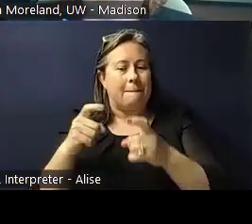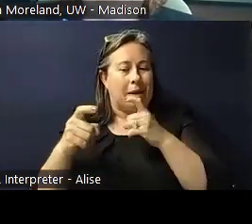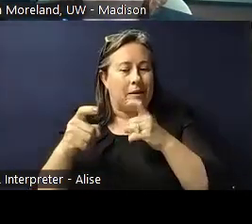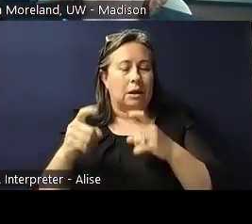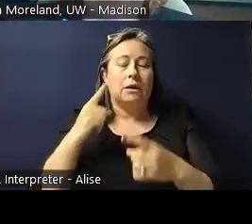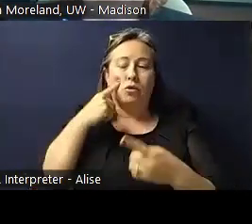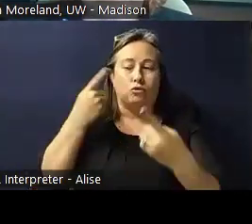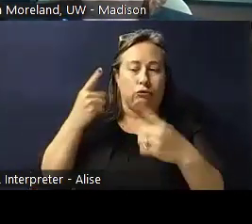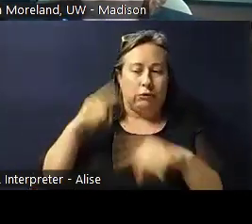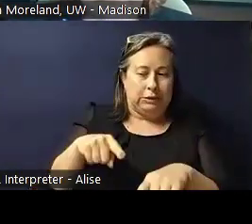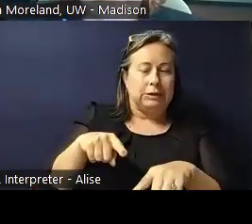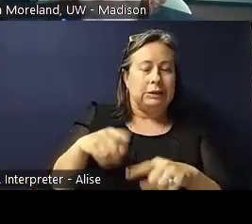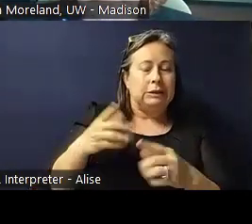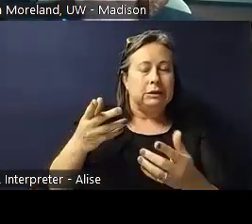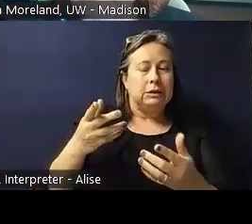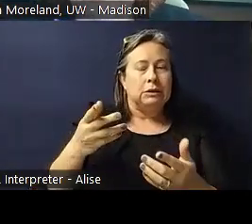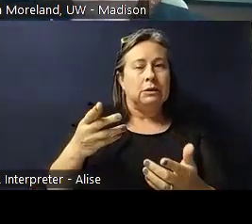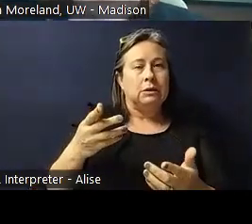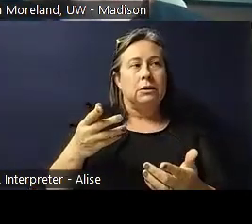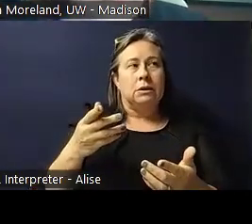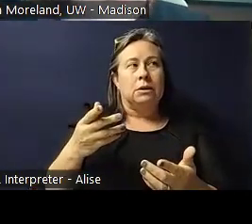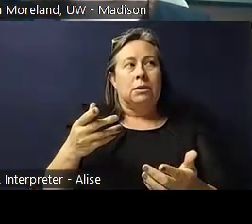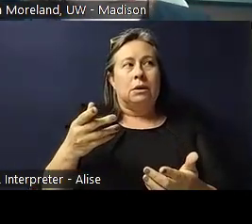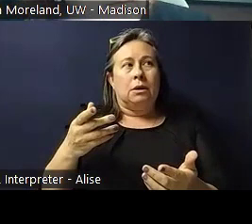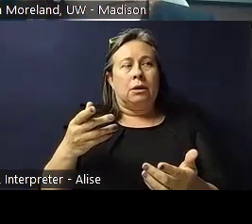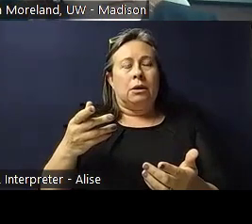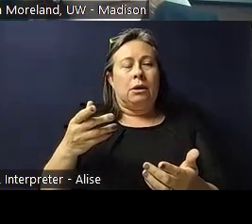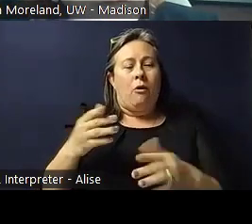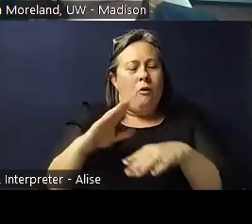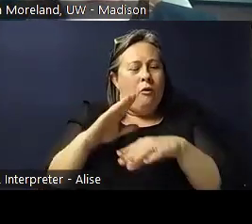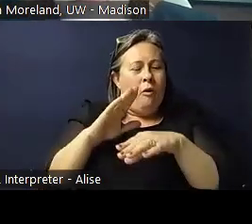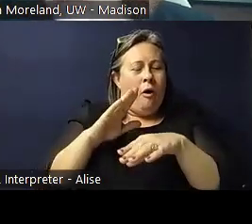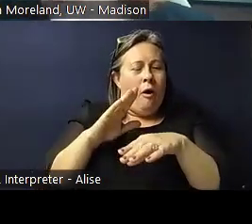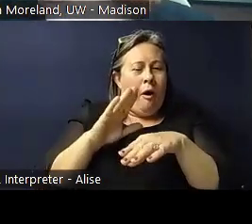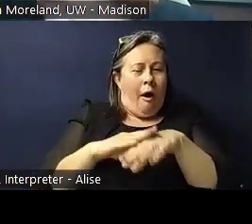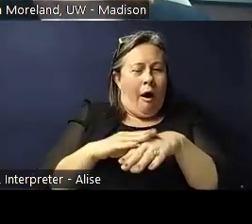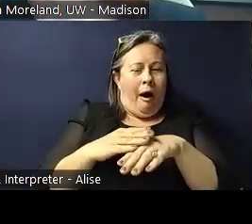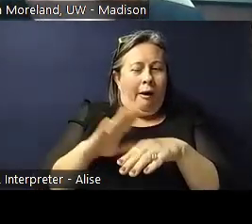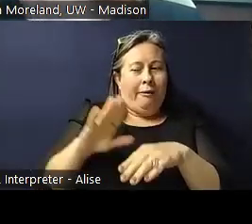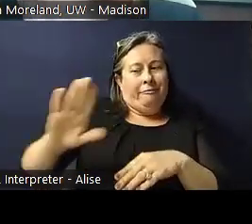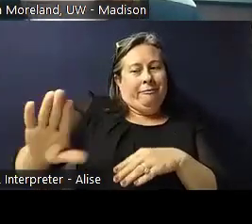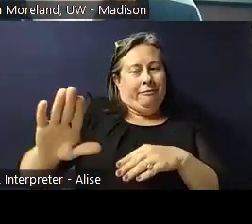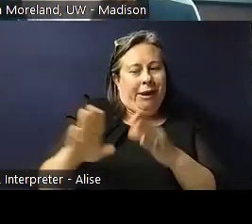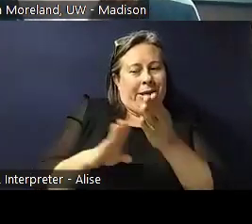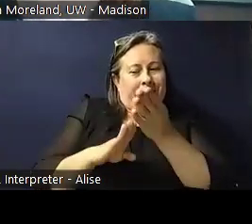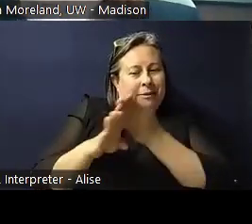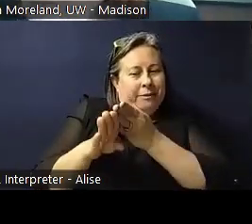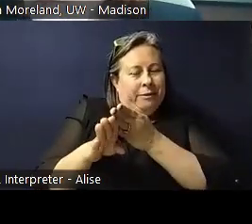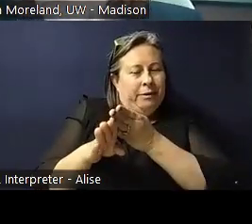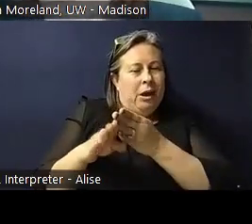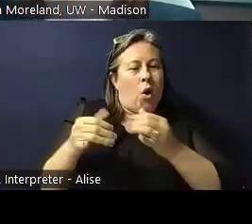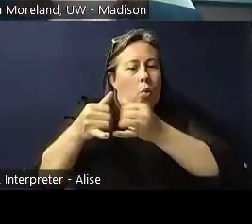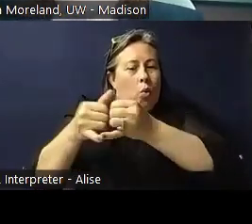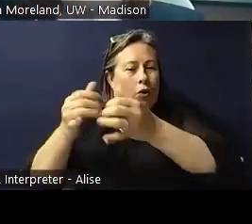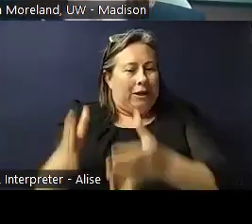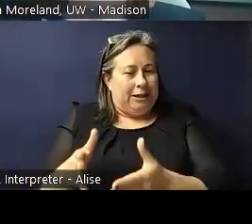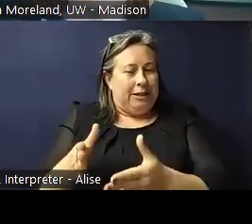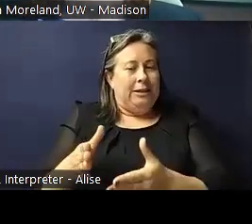It's on the onus of that subawarding institution or the recipient, that subrecipient do that,